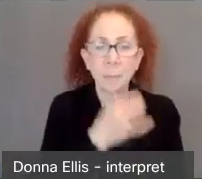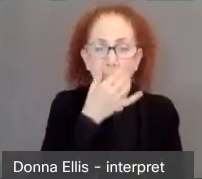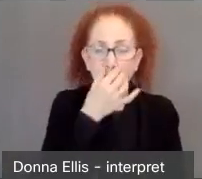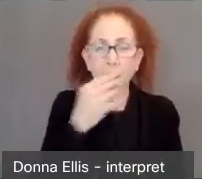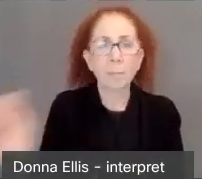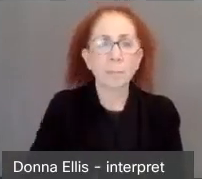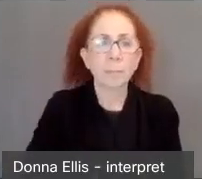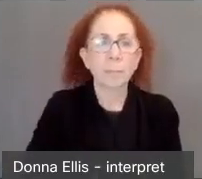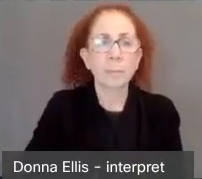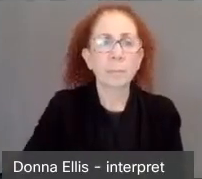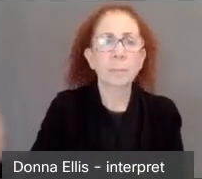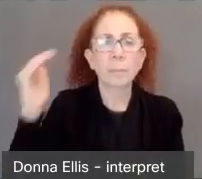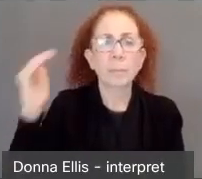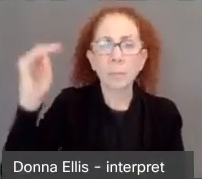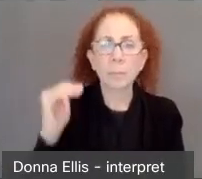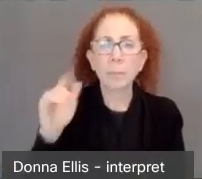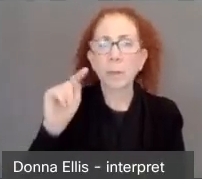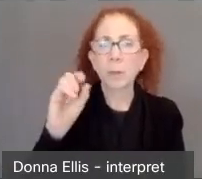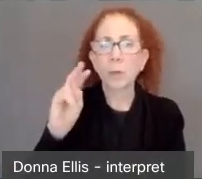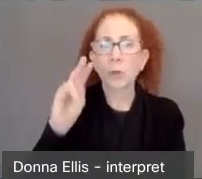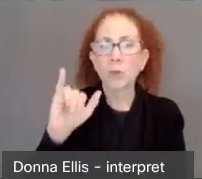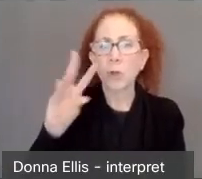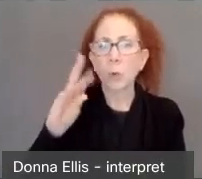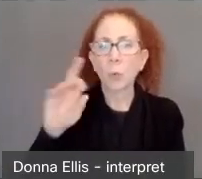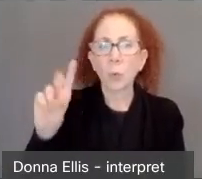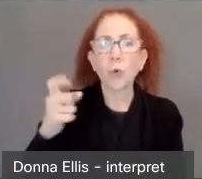[Staff] Our next reporter will be Tony Wood from the Philadelphia Inquirer.